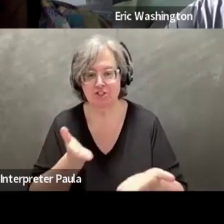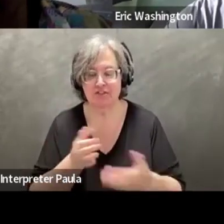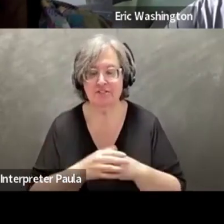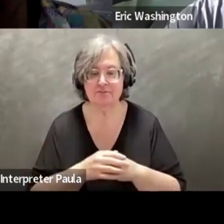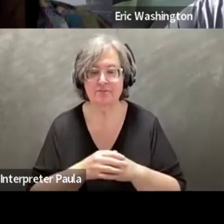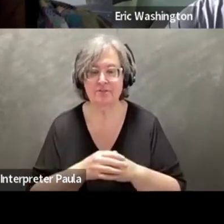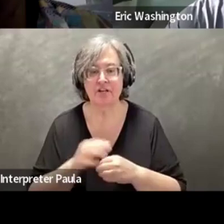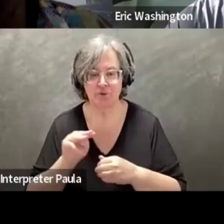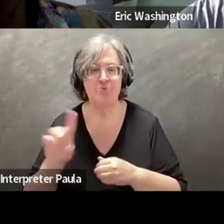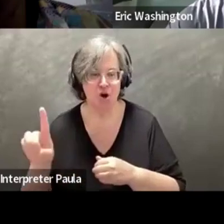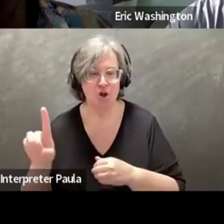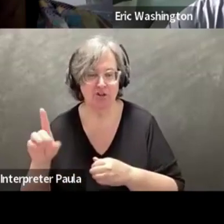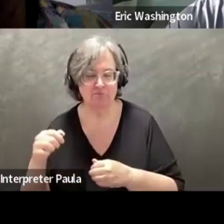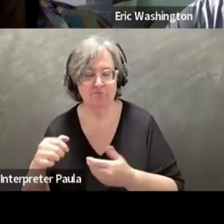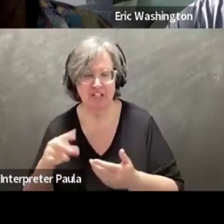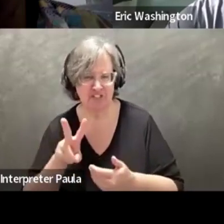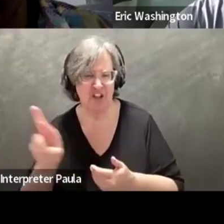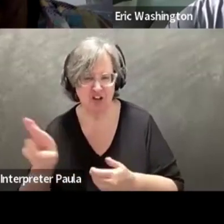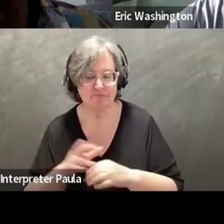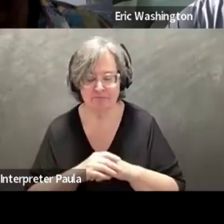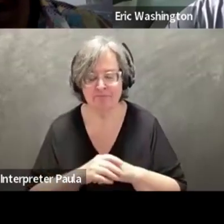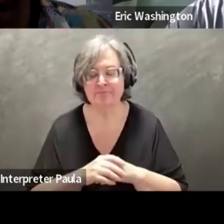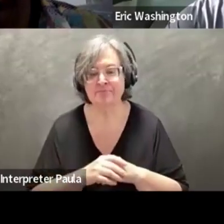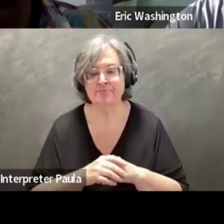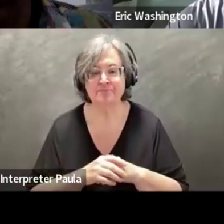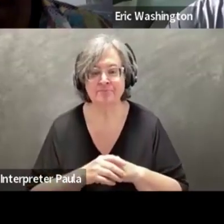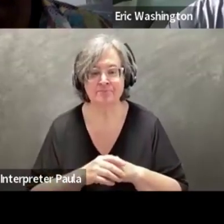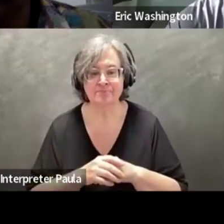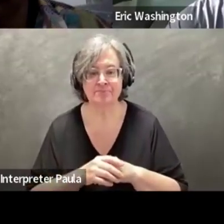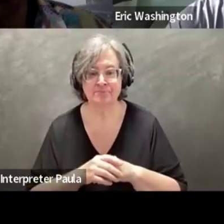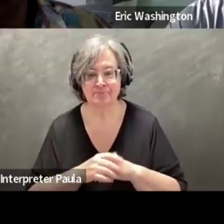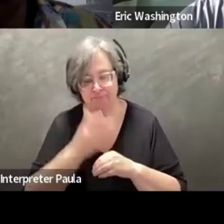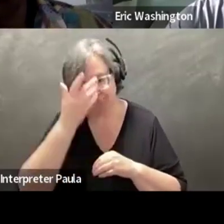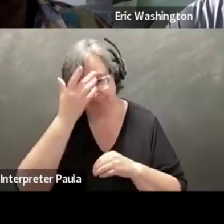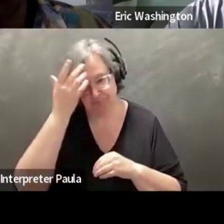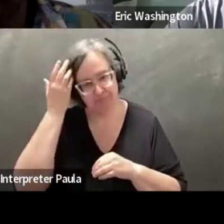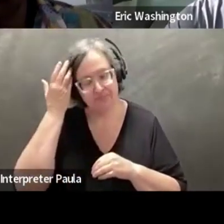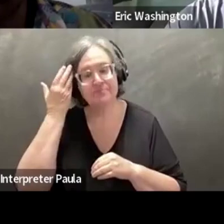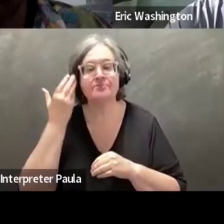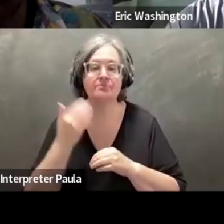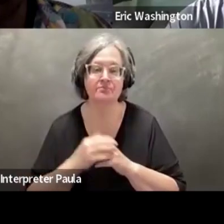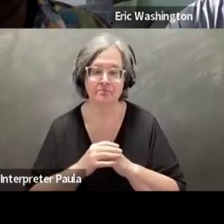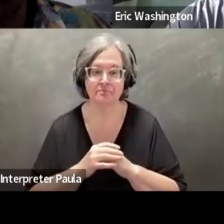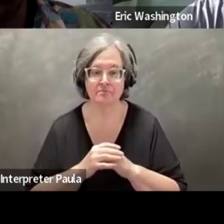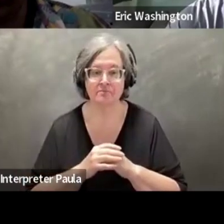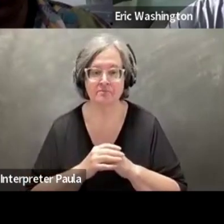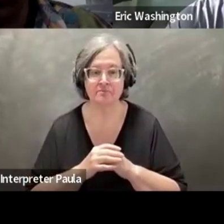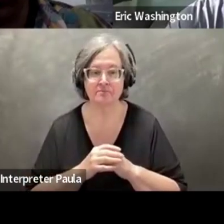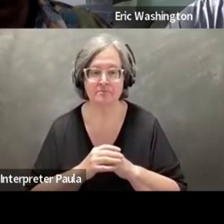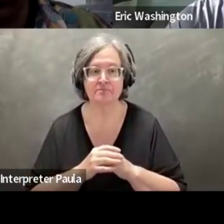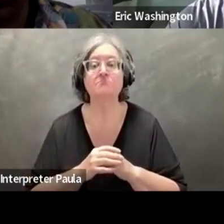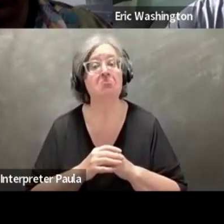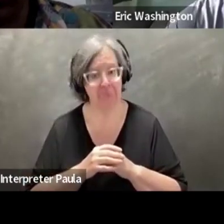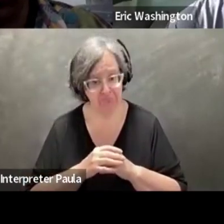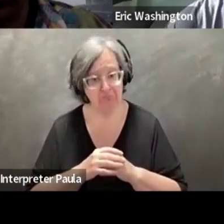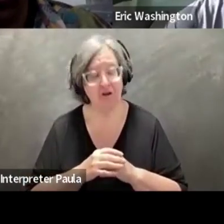Maryland, and I got, like, I got some job coaches, but I would